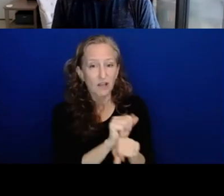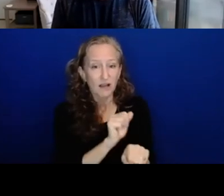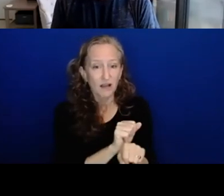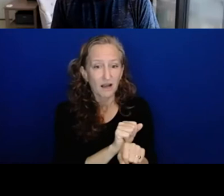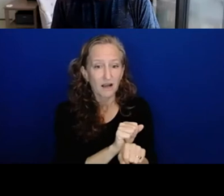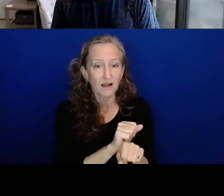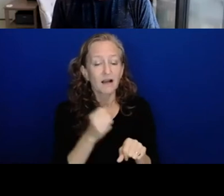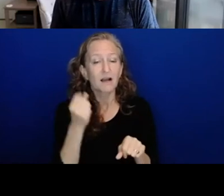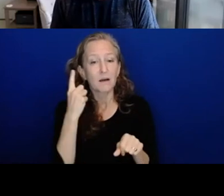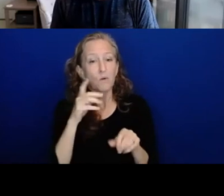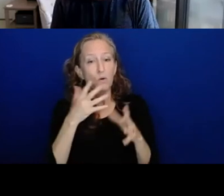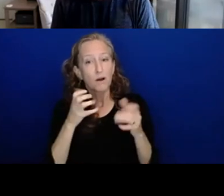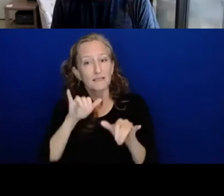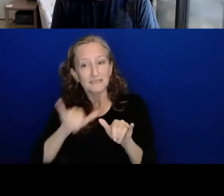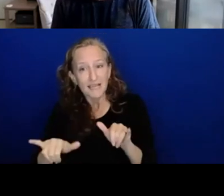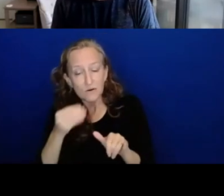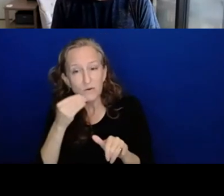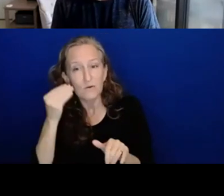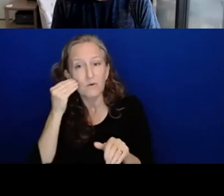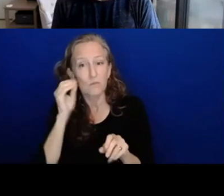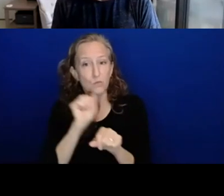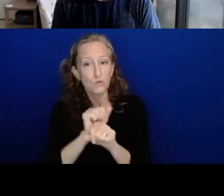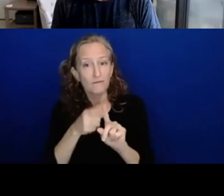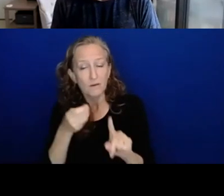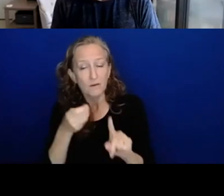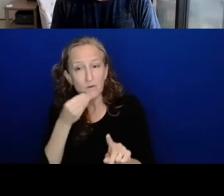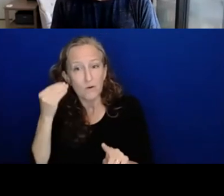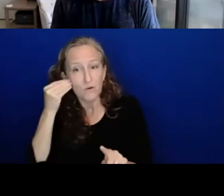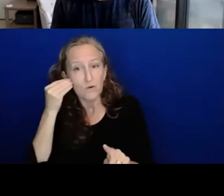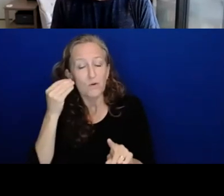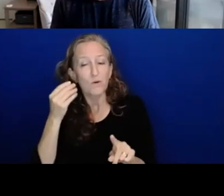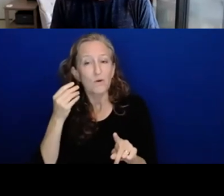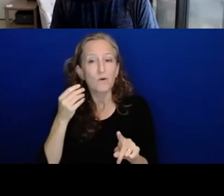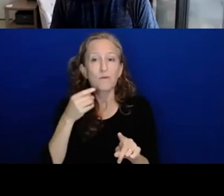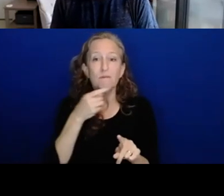accommodation and were turned down for it. It was too hard. It couldn't be done. It was